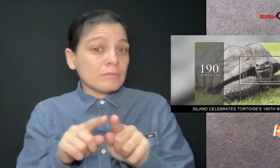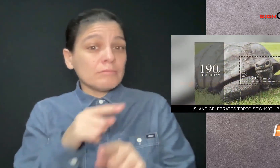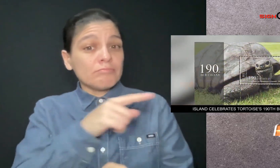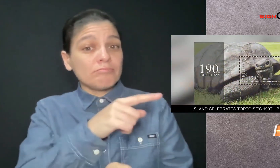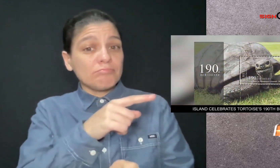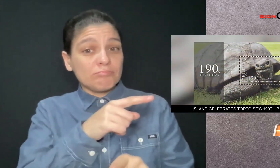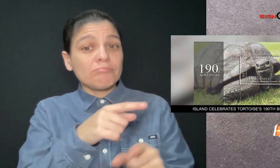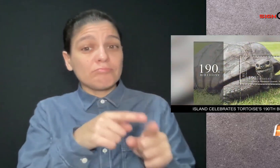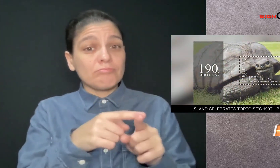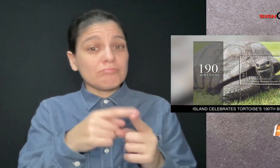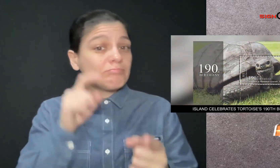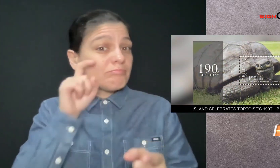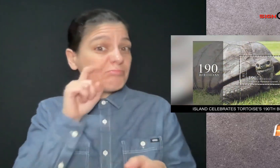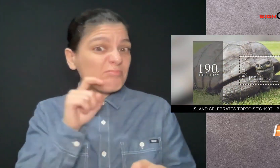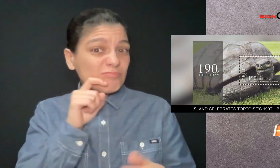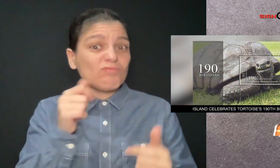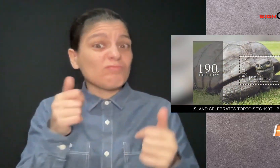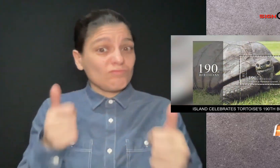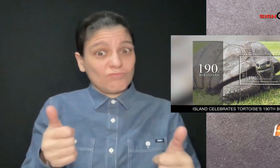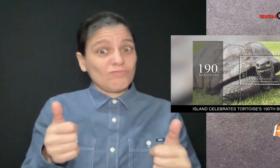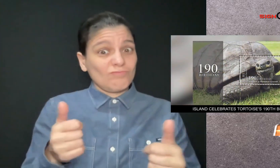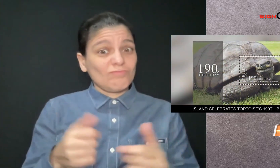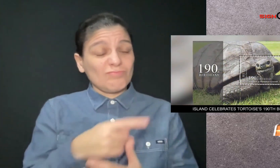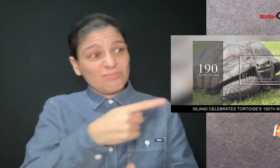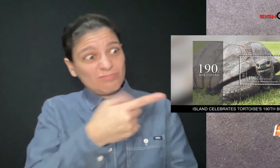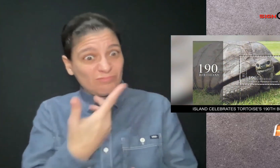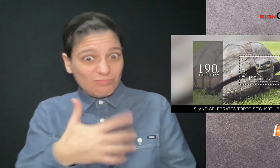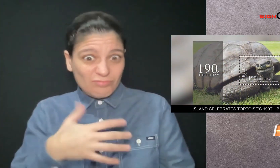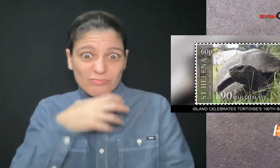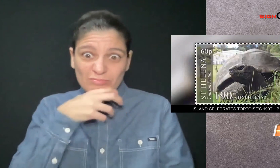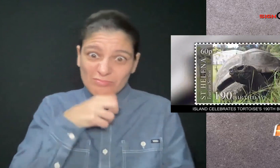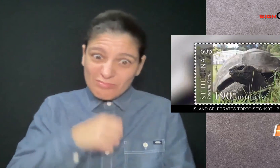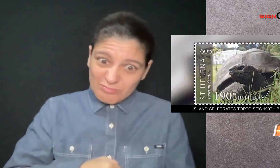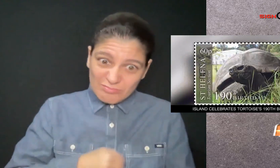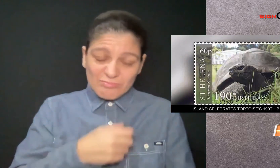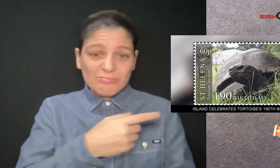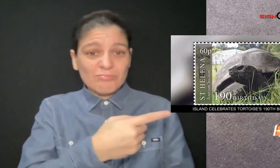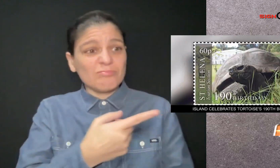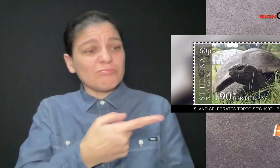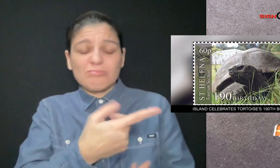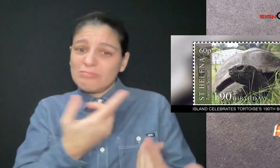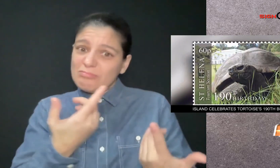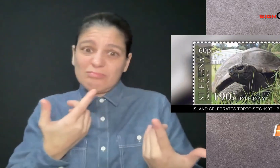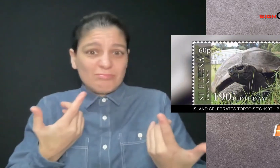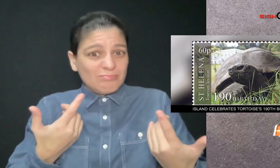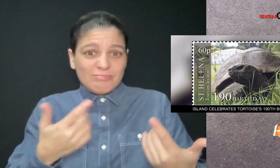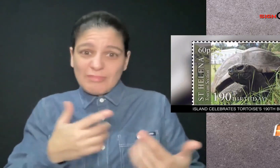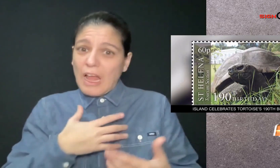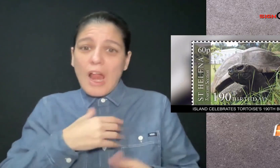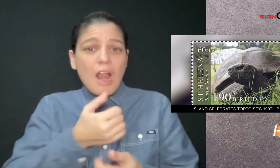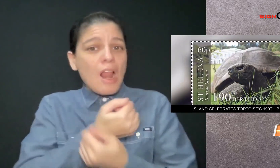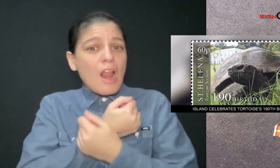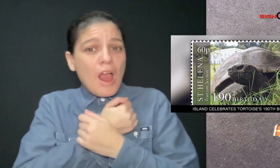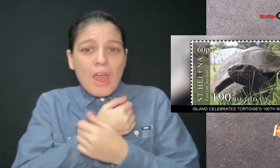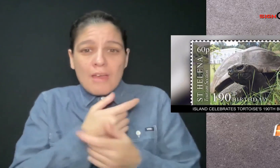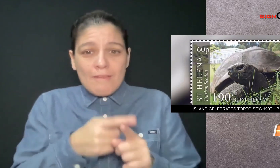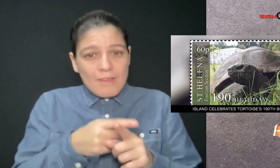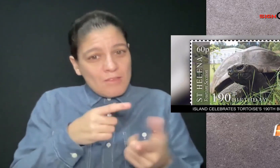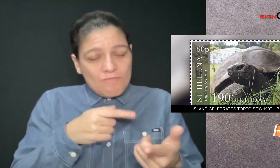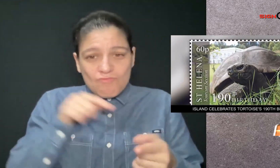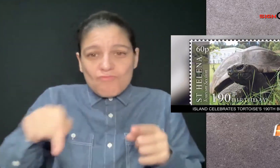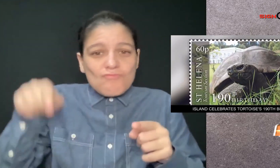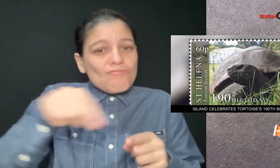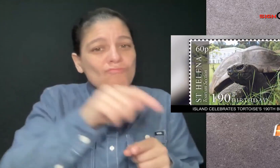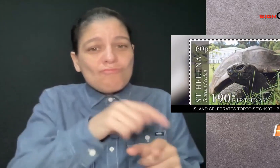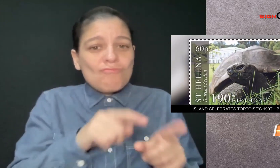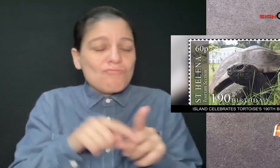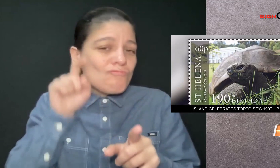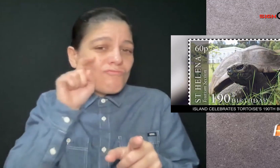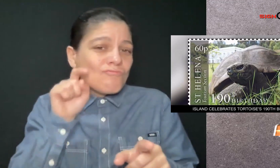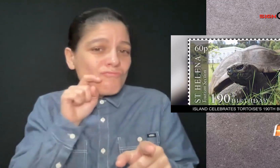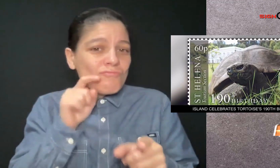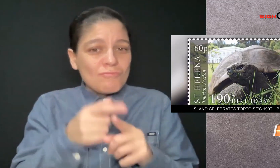so is his sexual drive despite his age his caretaker say he is still to mate with other